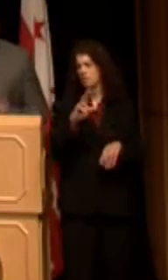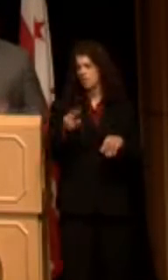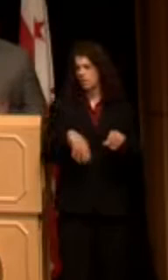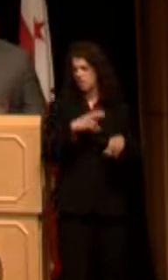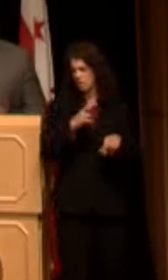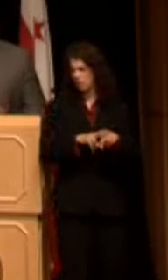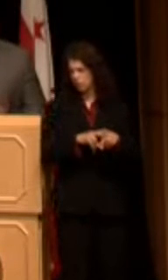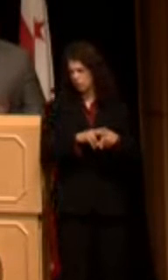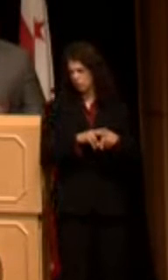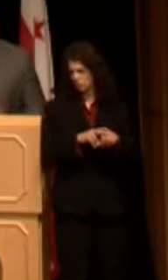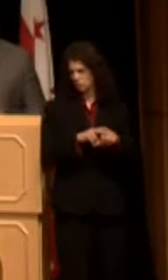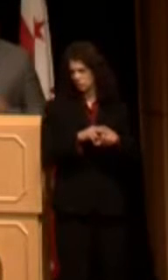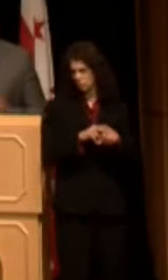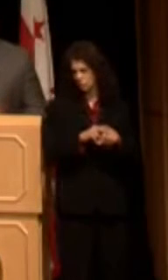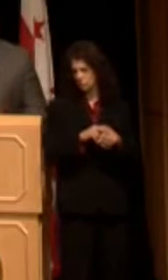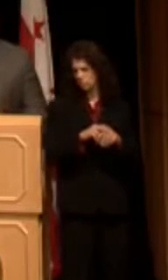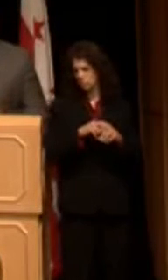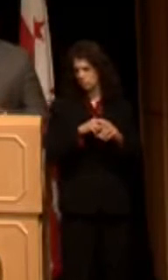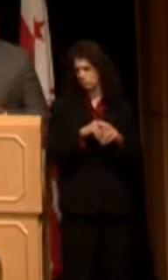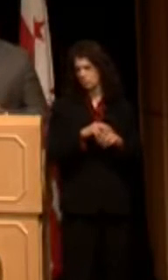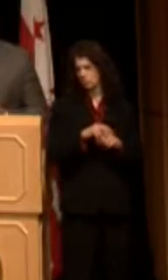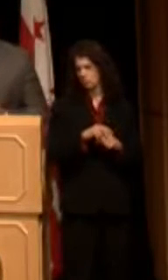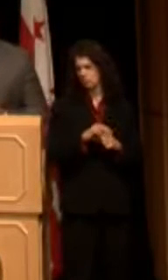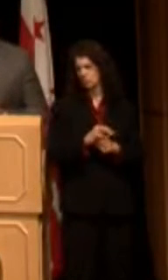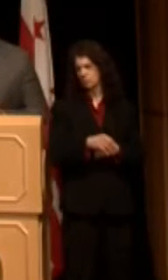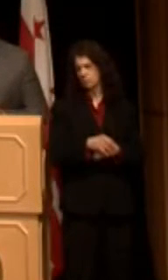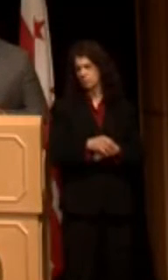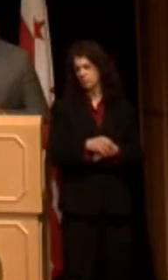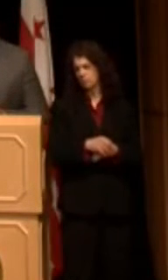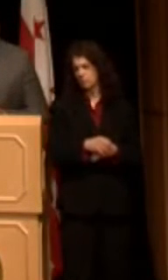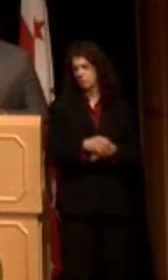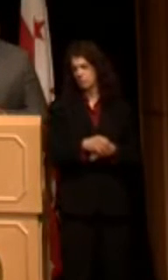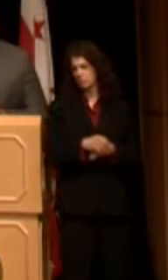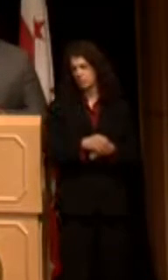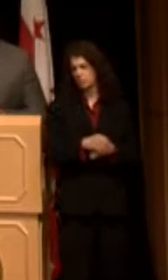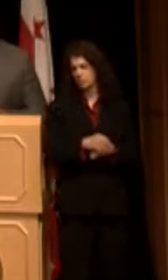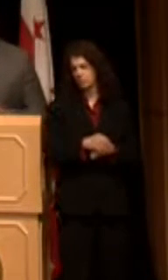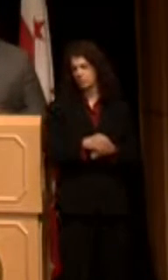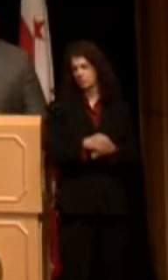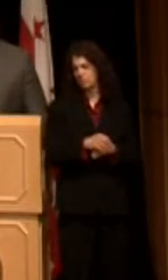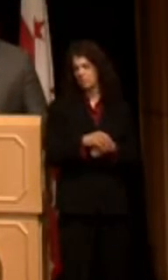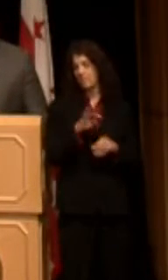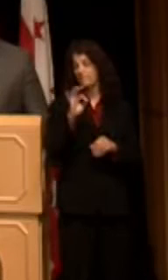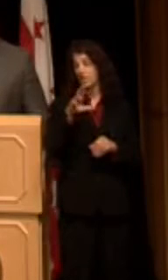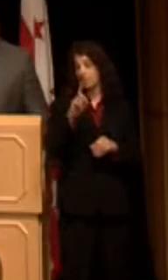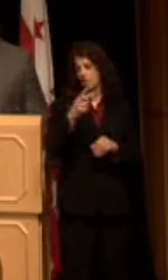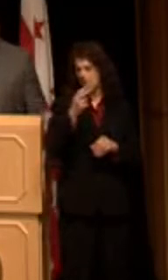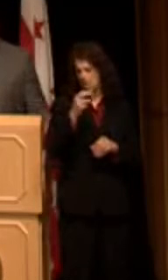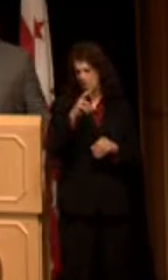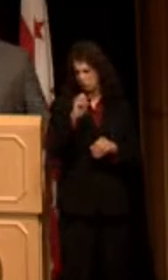THE SCOPE OF THIS WORK WILL BE TO RAISE THE EXISTING FIELD HOUSE AND REPLACE IT WITH THE NEW FACILITY THAT WILL INCLUDE